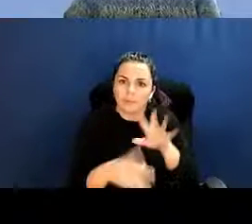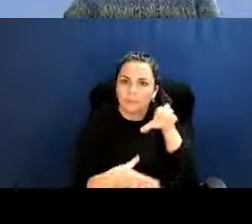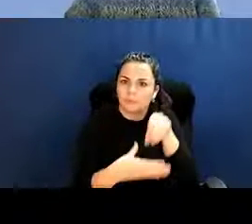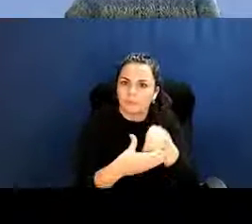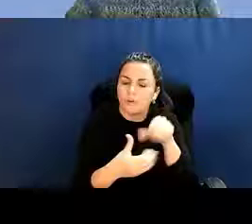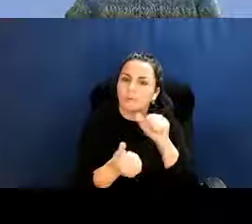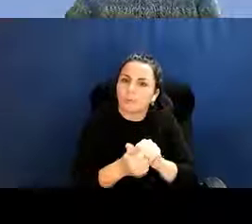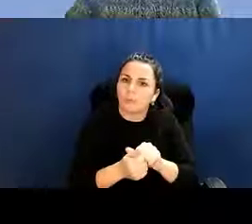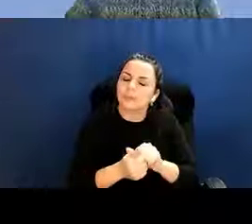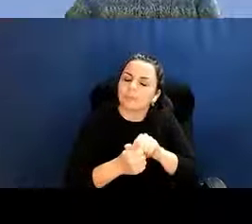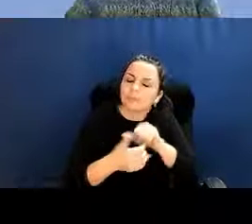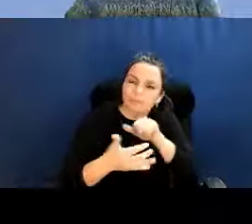but at the same time,